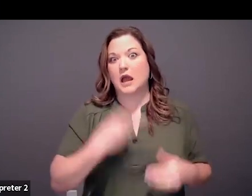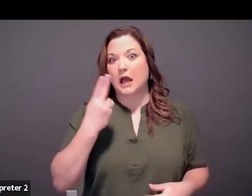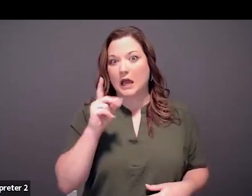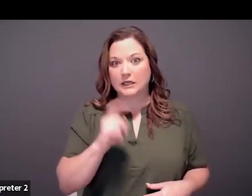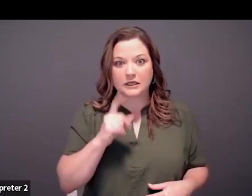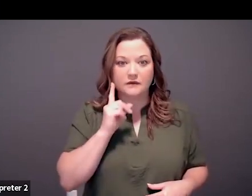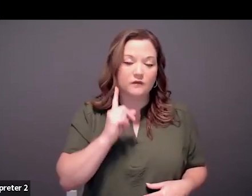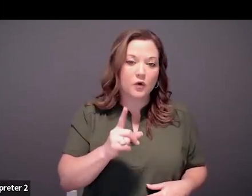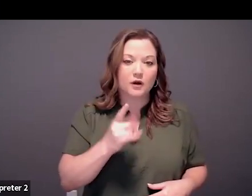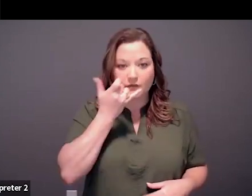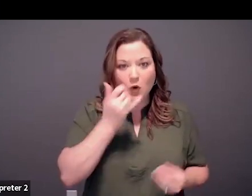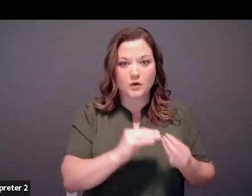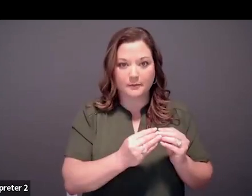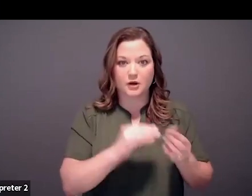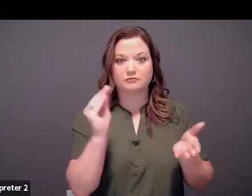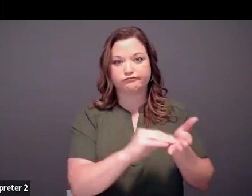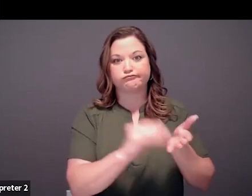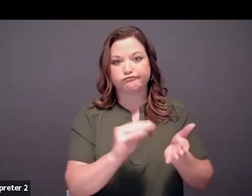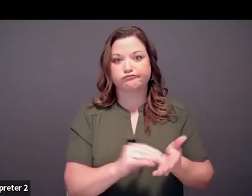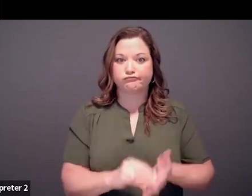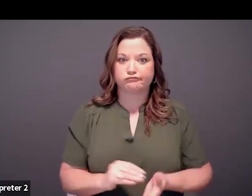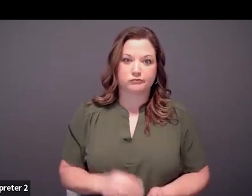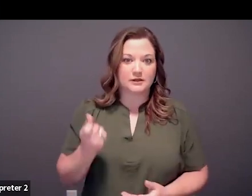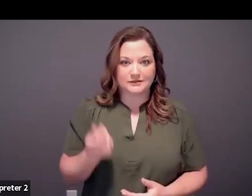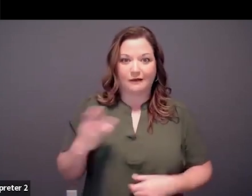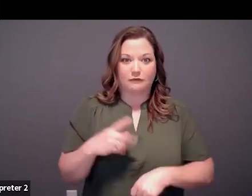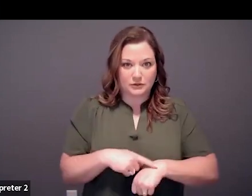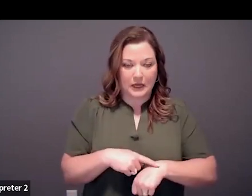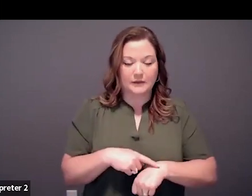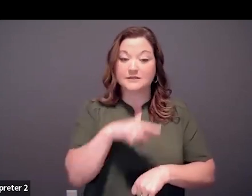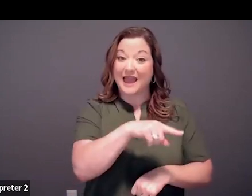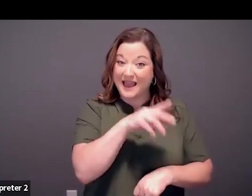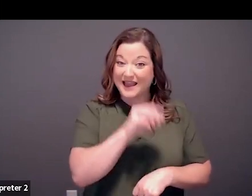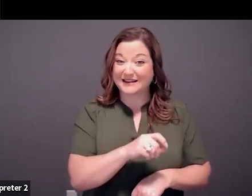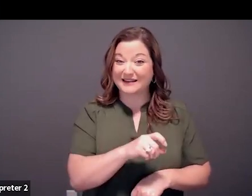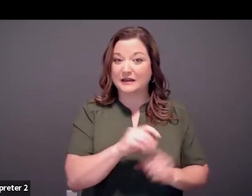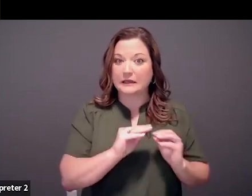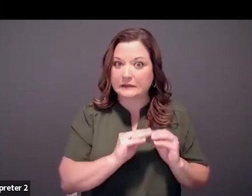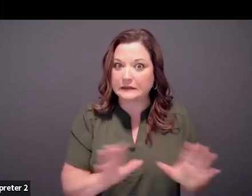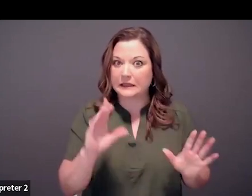to be entered in a lot of places and they also needed to have very, very clean data in their database.